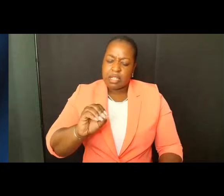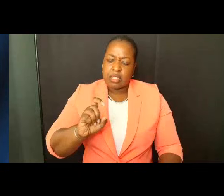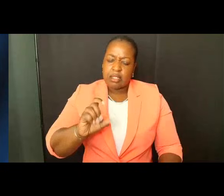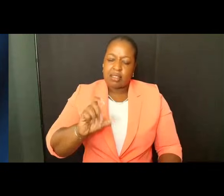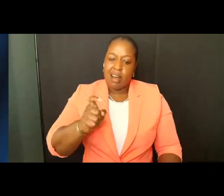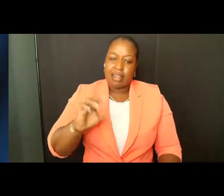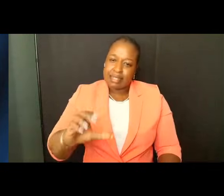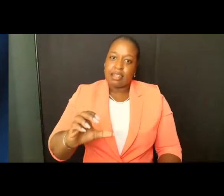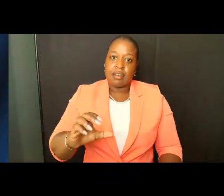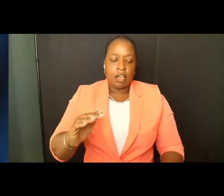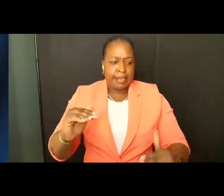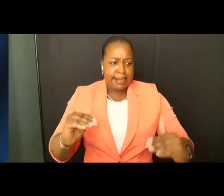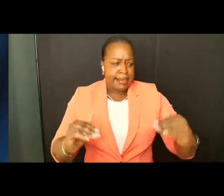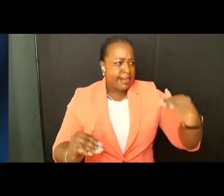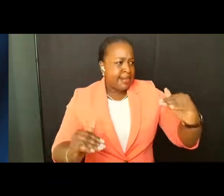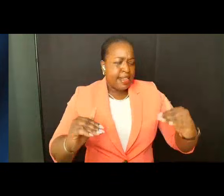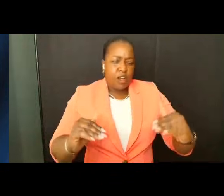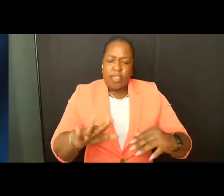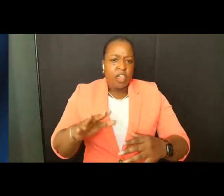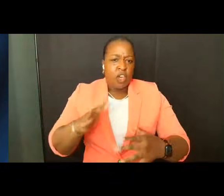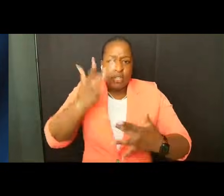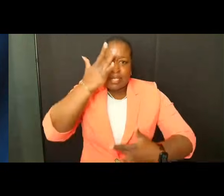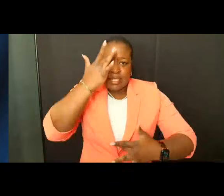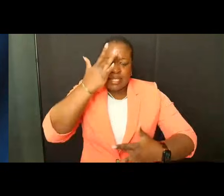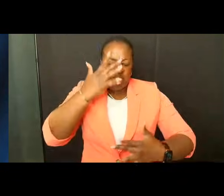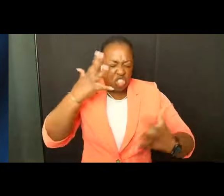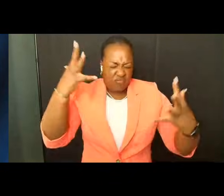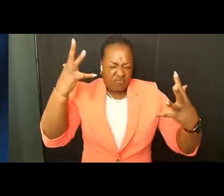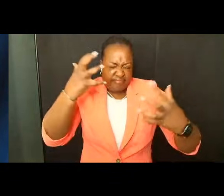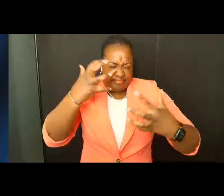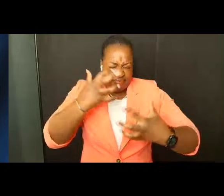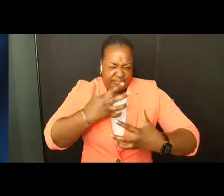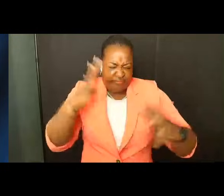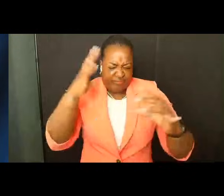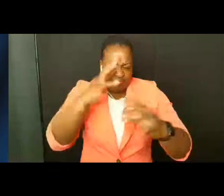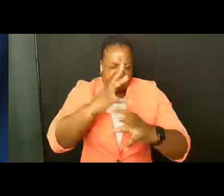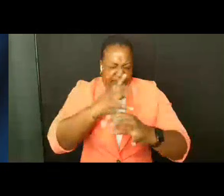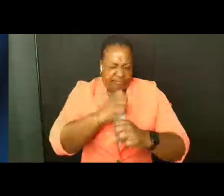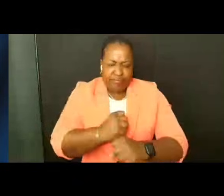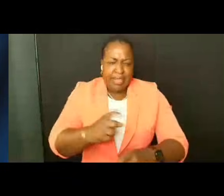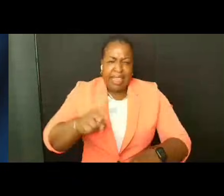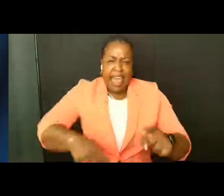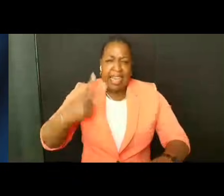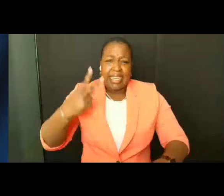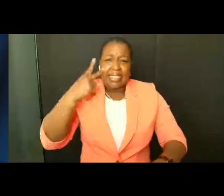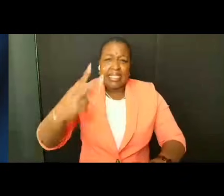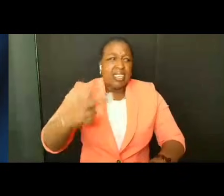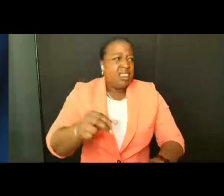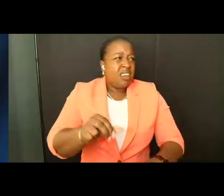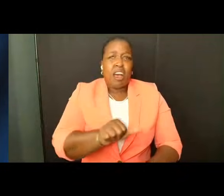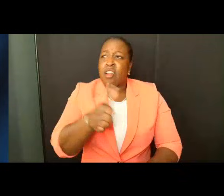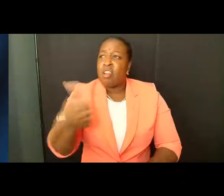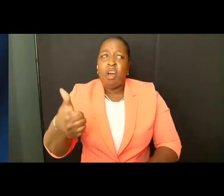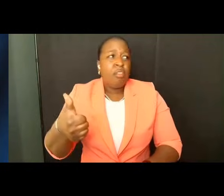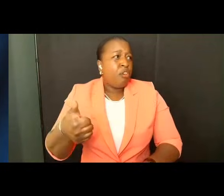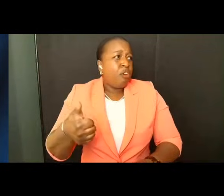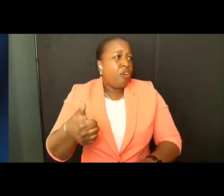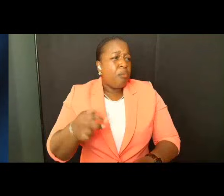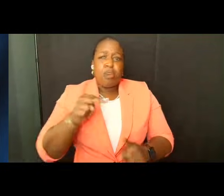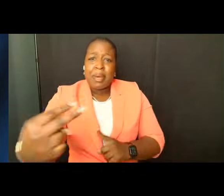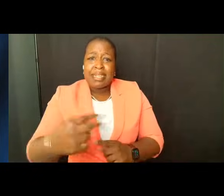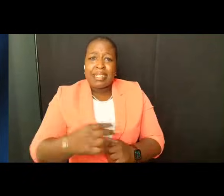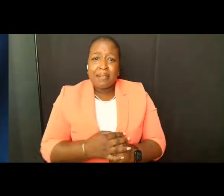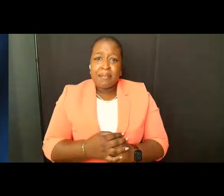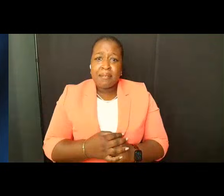and can't see a way out. Can't imagine another alternative reality. So, they never seek care.